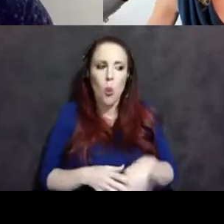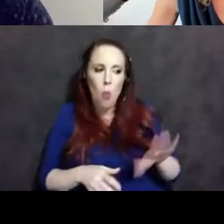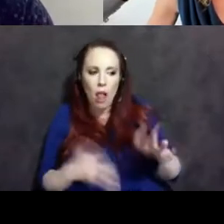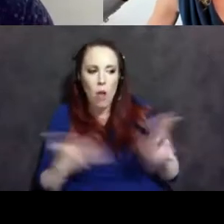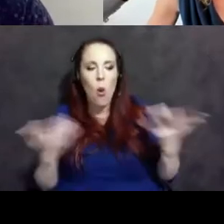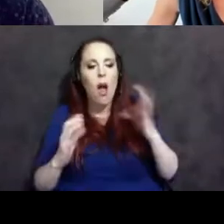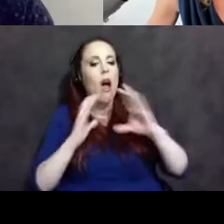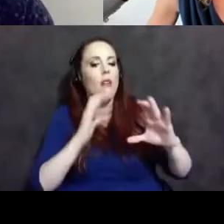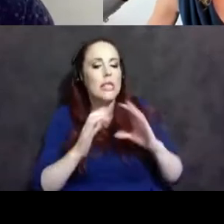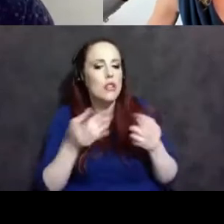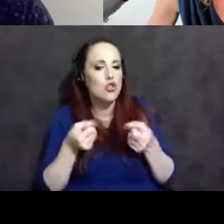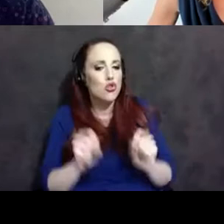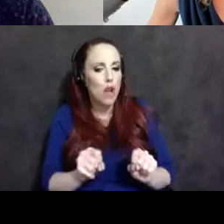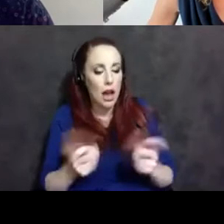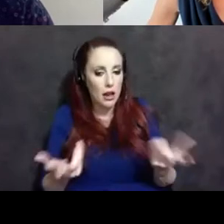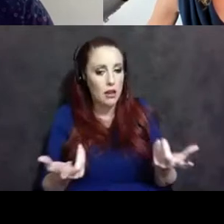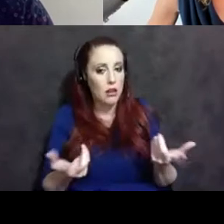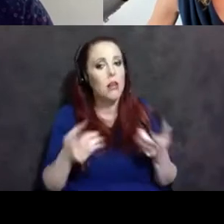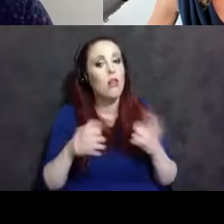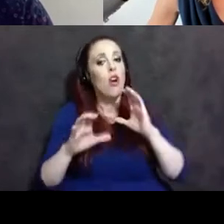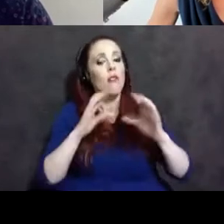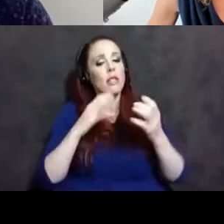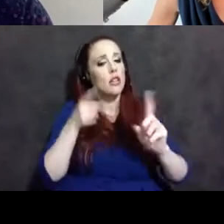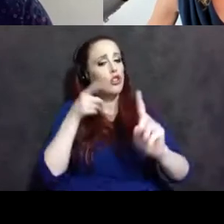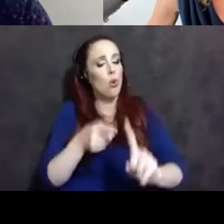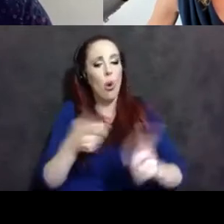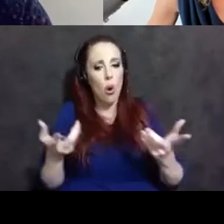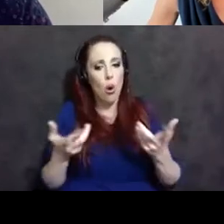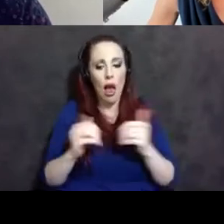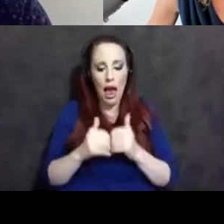We're trying to have a conversation about how we can make sure that people who look